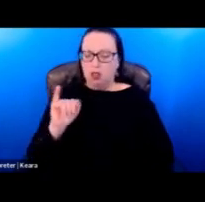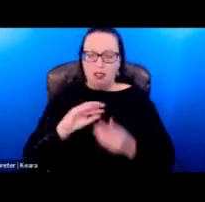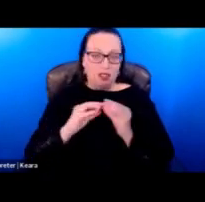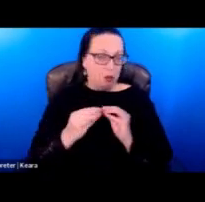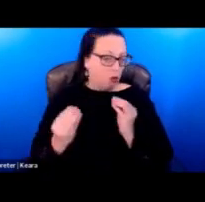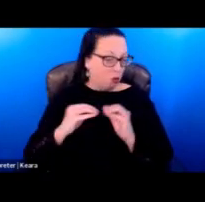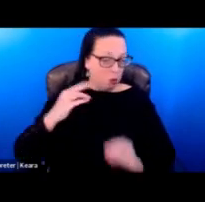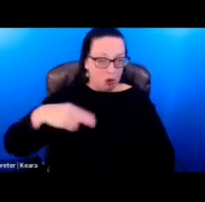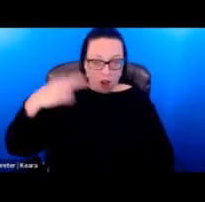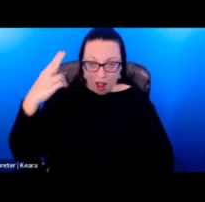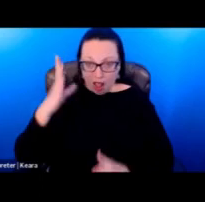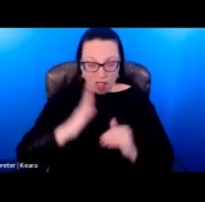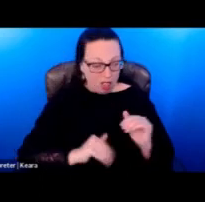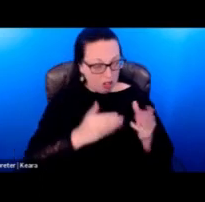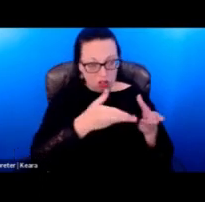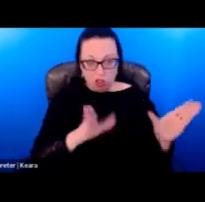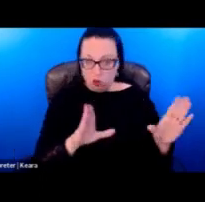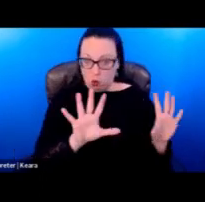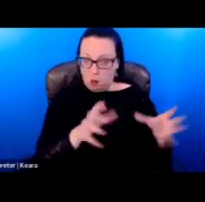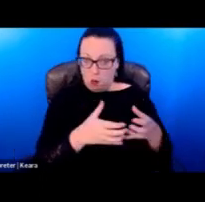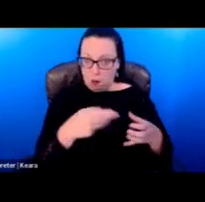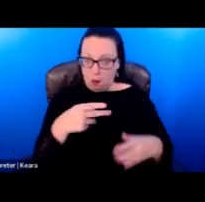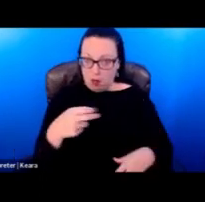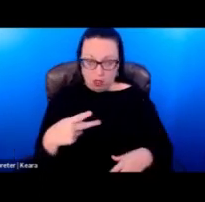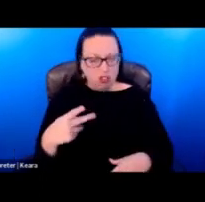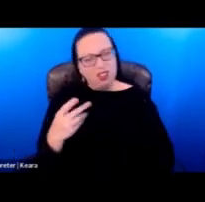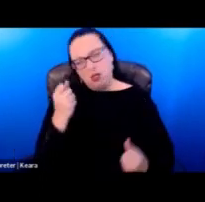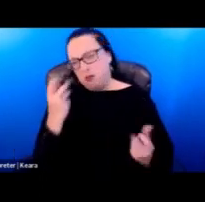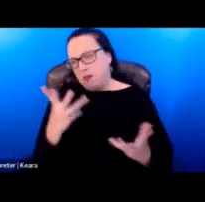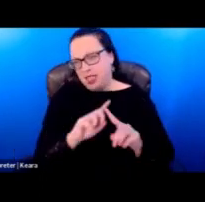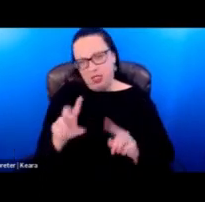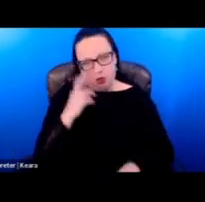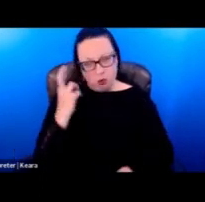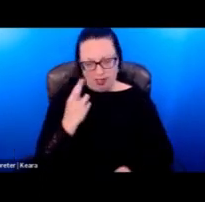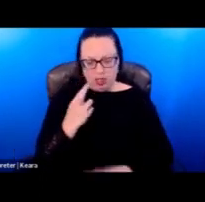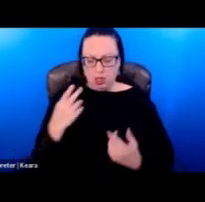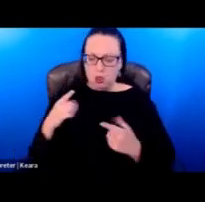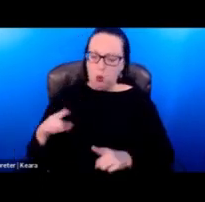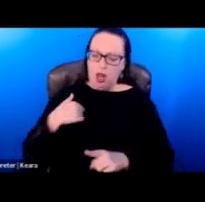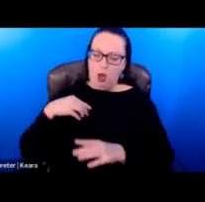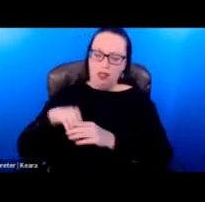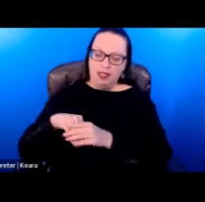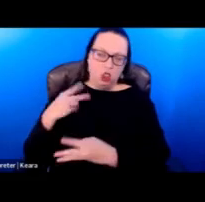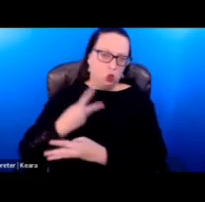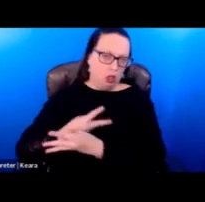fact, it was a when I was in graduate school, before I actually stopped drinking, I